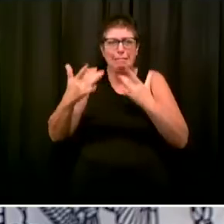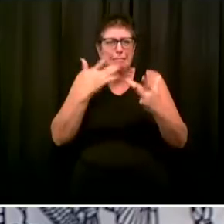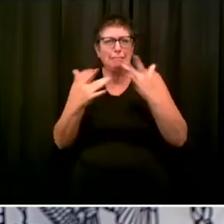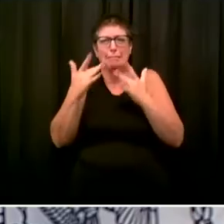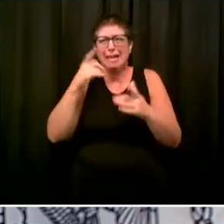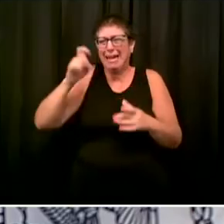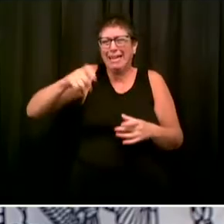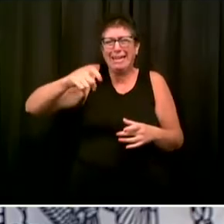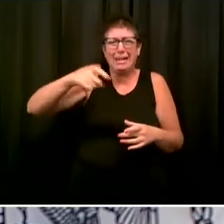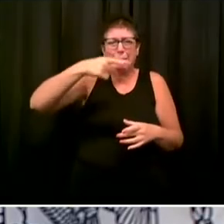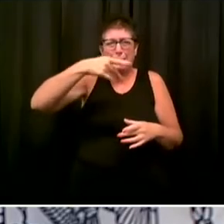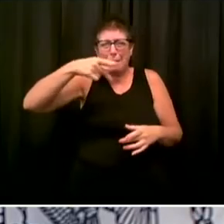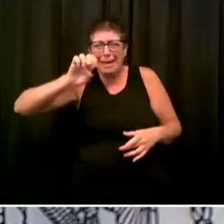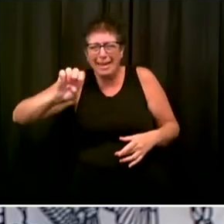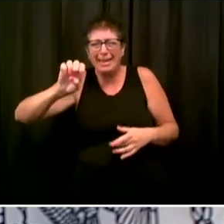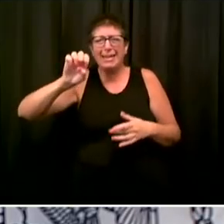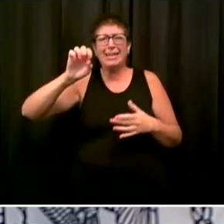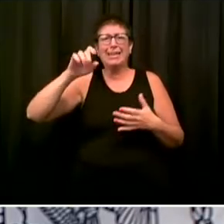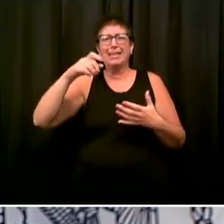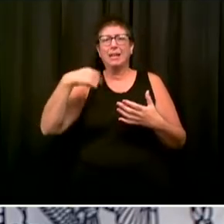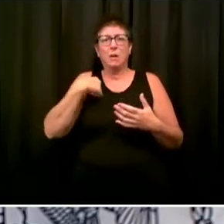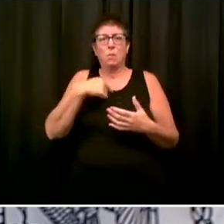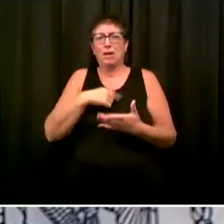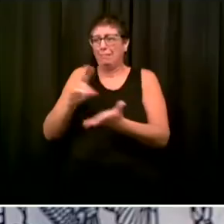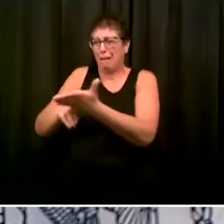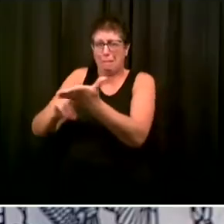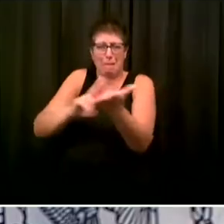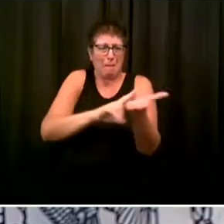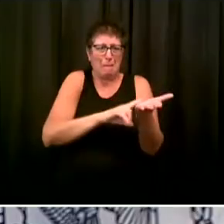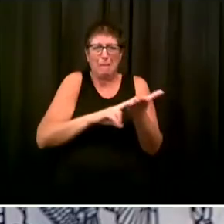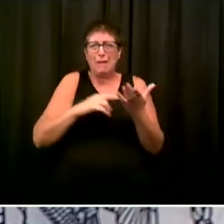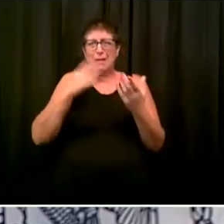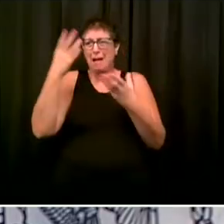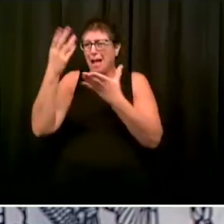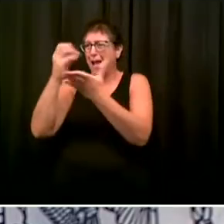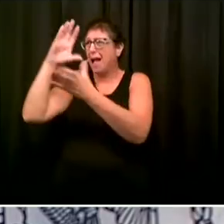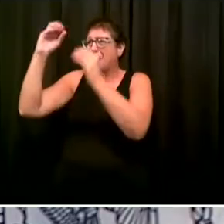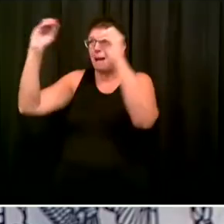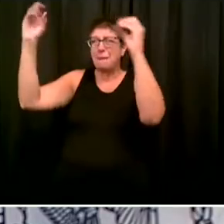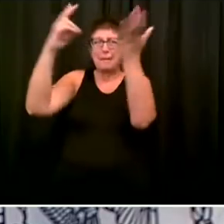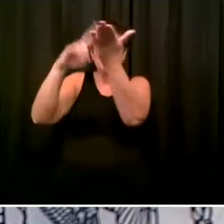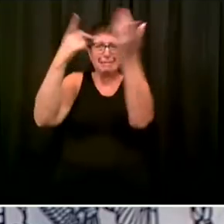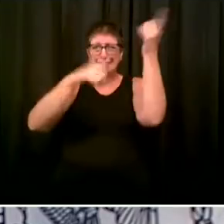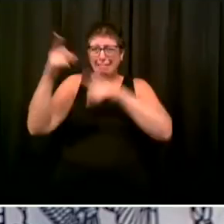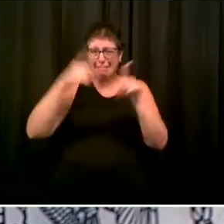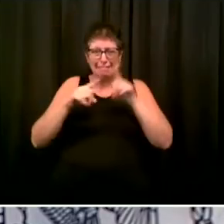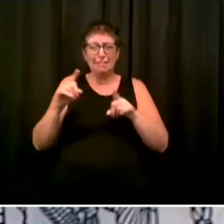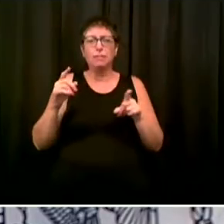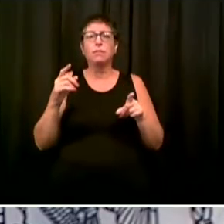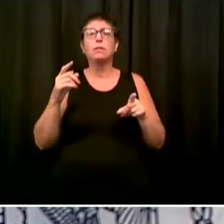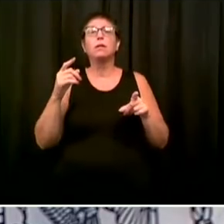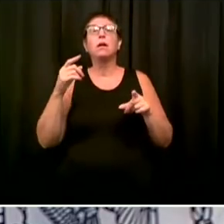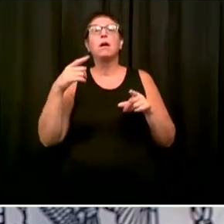EMGEERN CYCONTRACTINWEG HADT O, ALL THE AGENCIES, HAD TO WORK TOGETHER TO